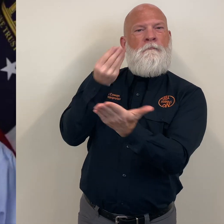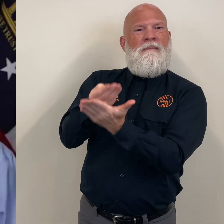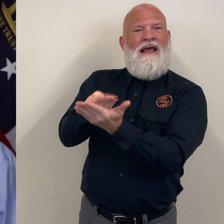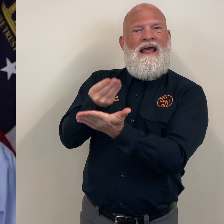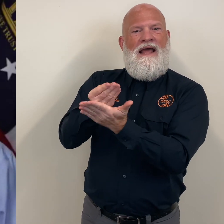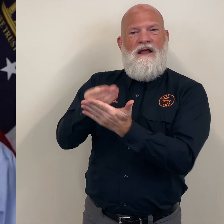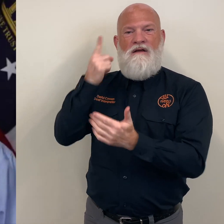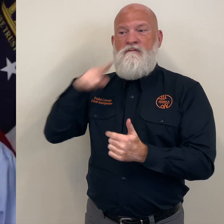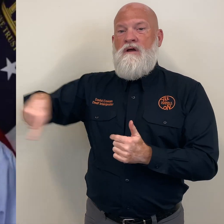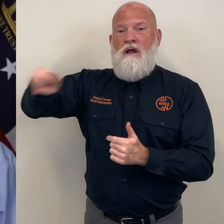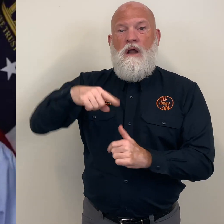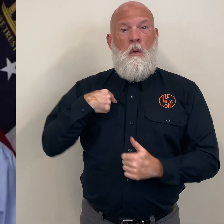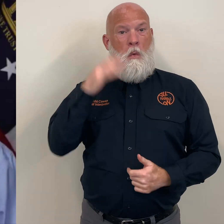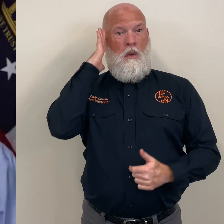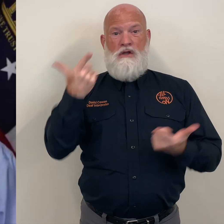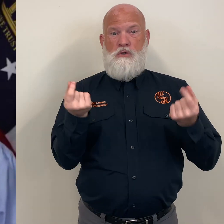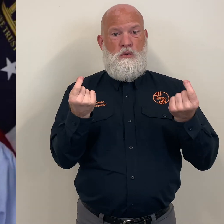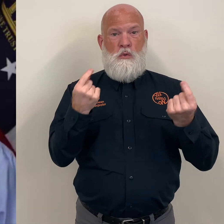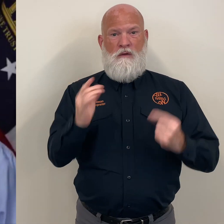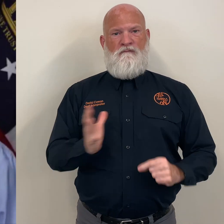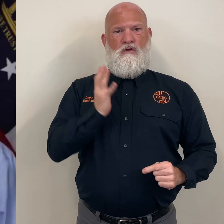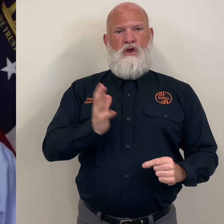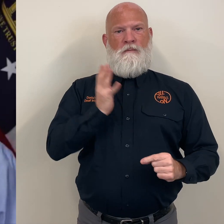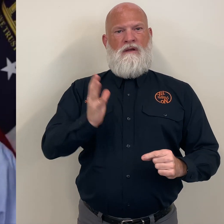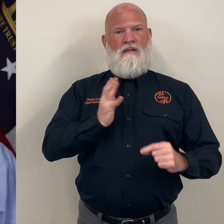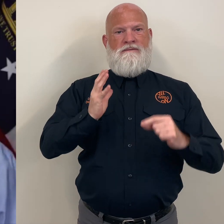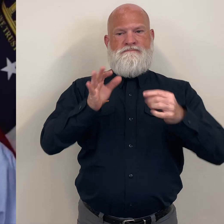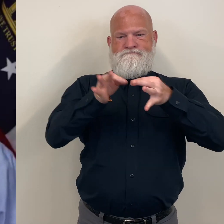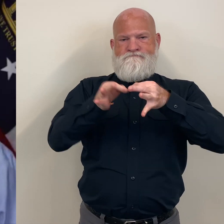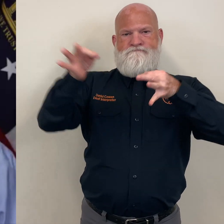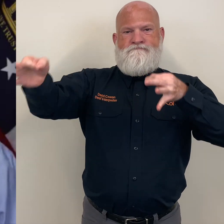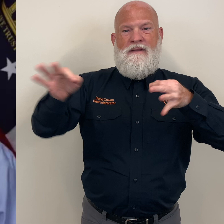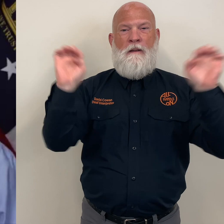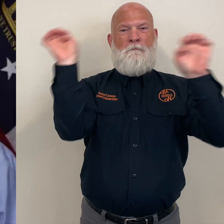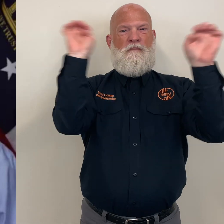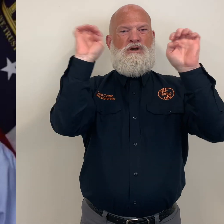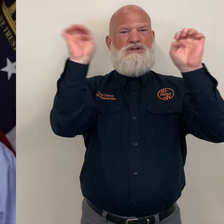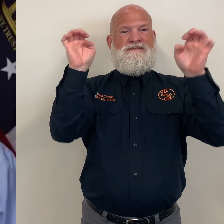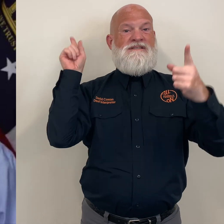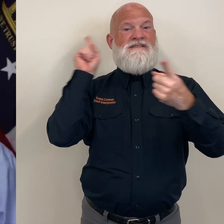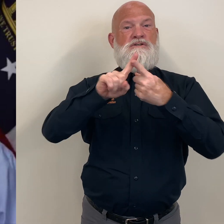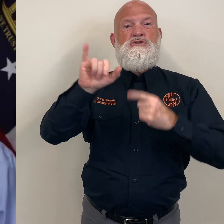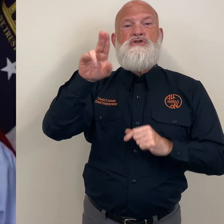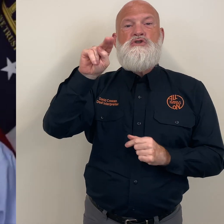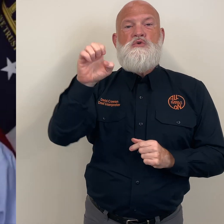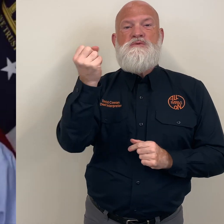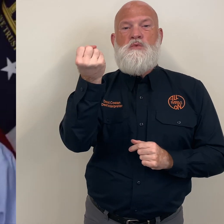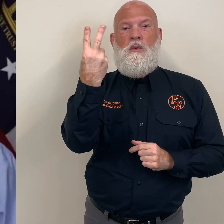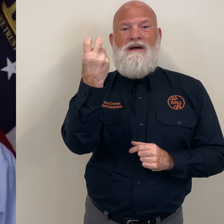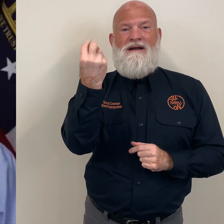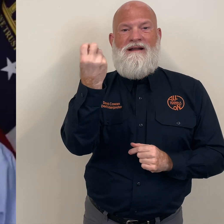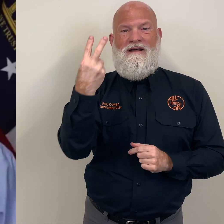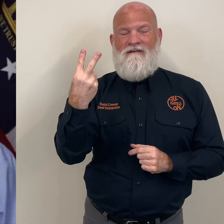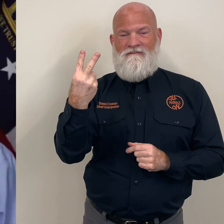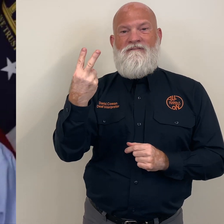public health state of emergency through June 12 2020 to continue enhance testing